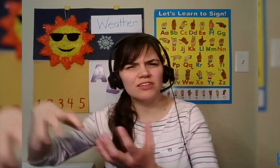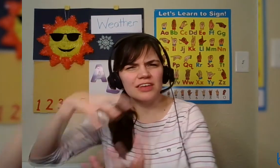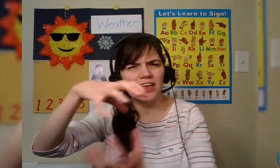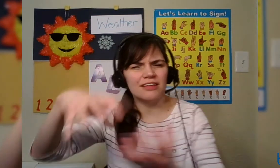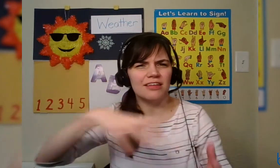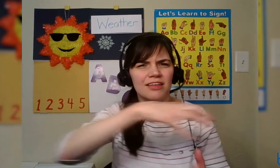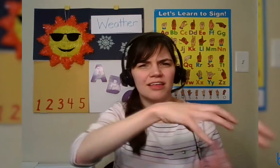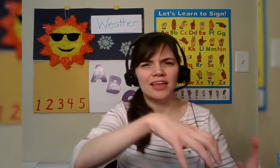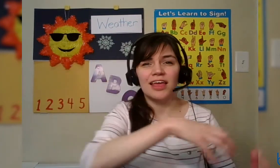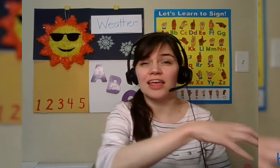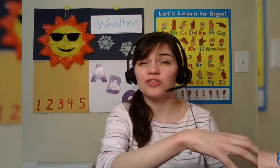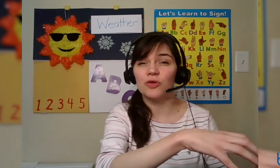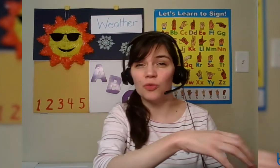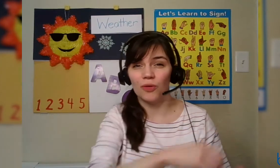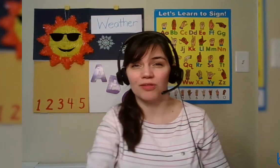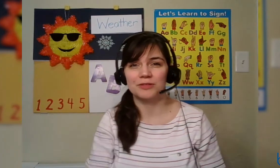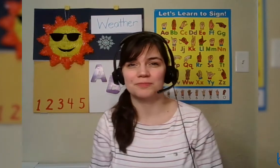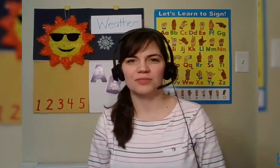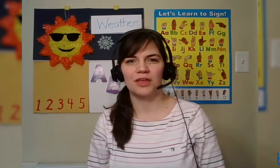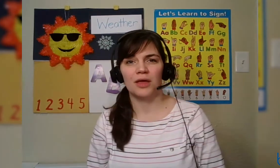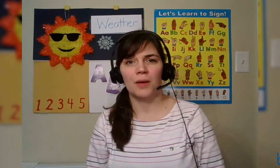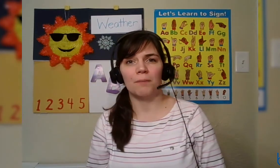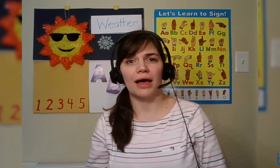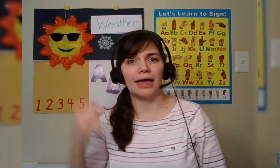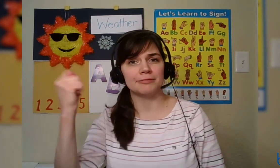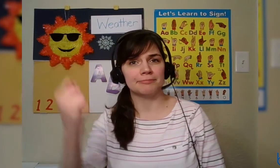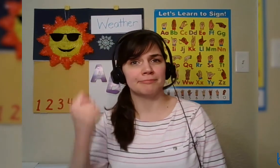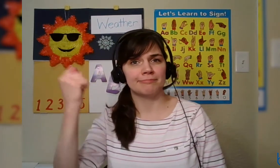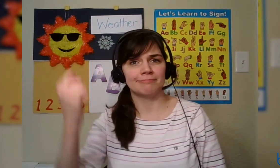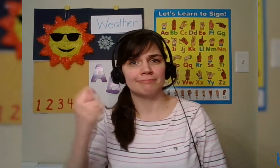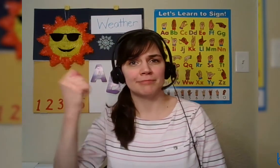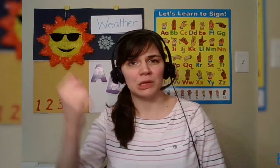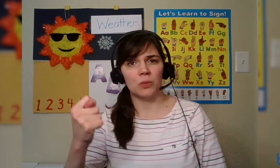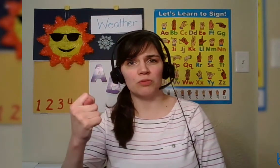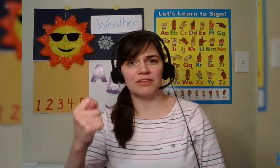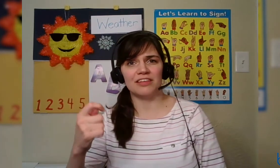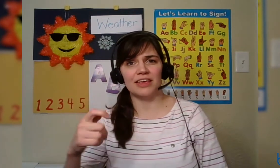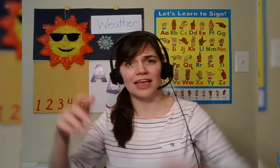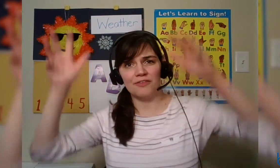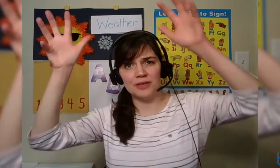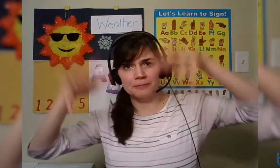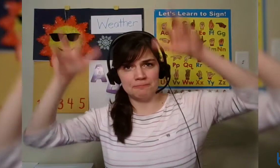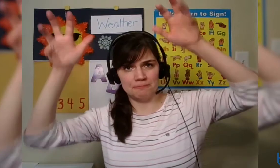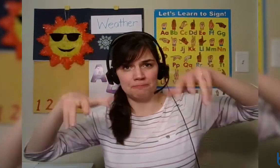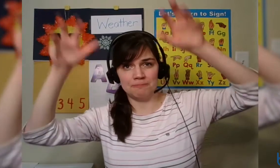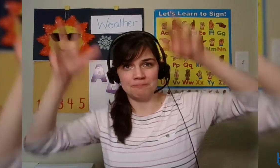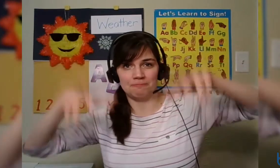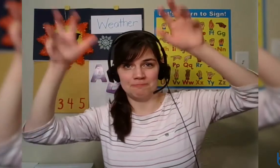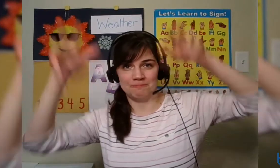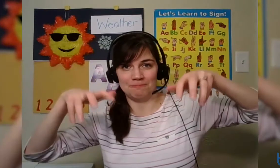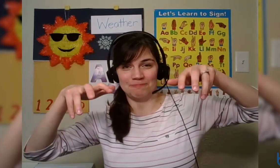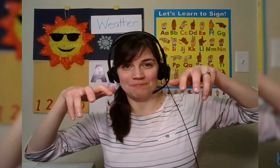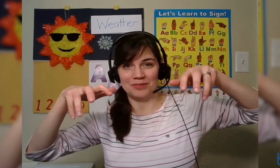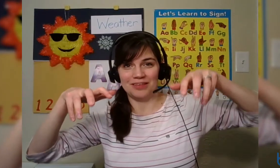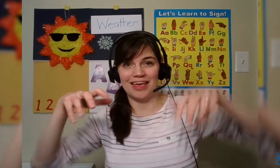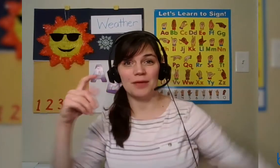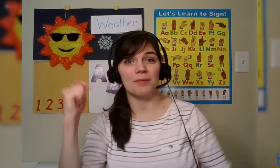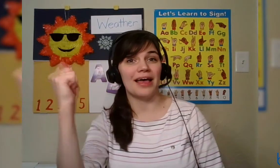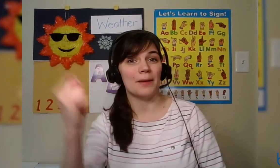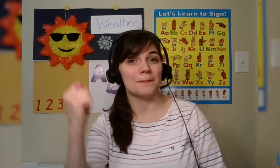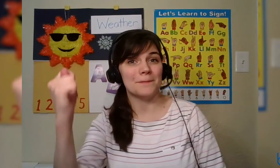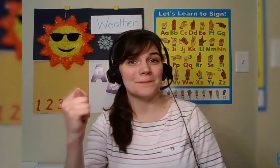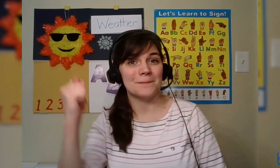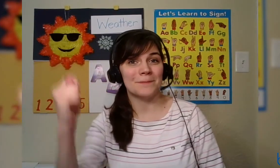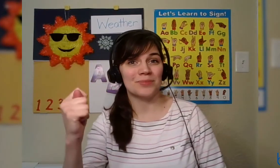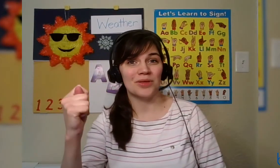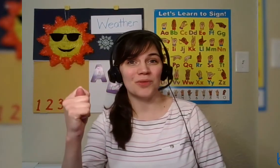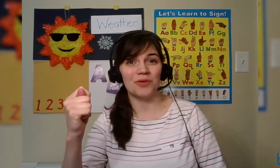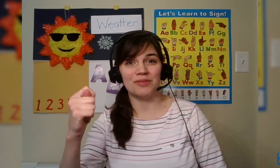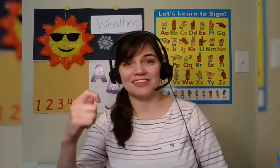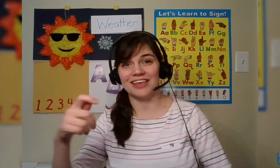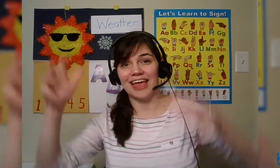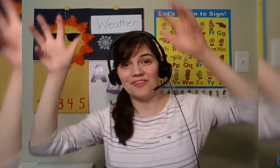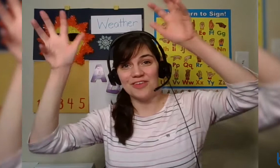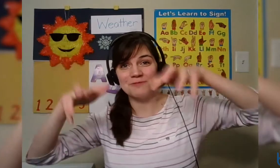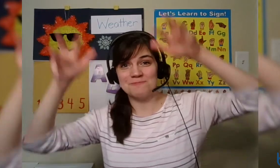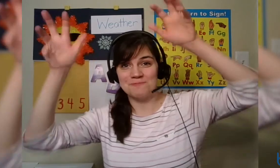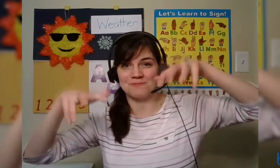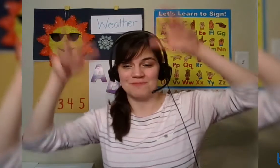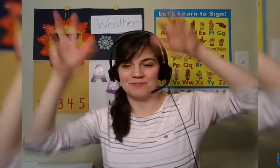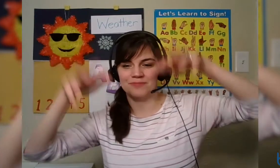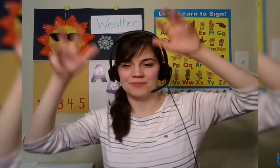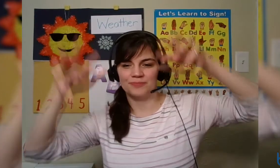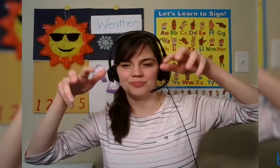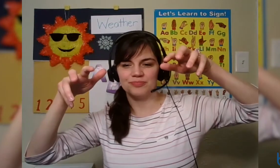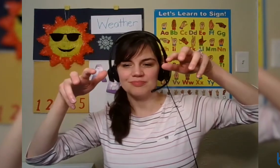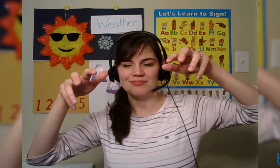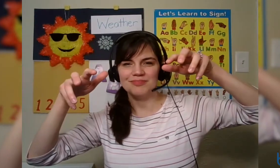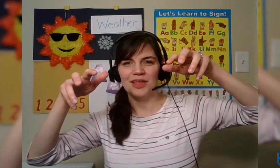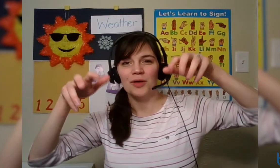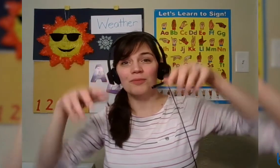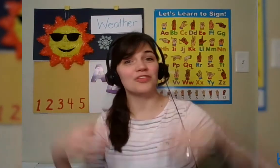to get *sign* and cool. By *sign* we'll be seeing heavy *sign*. Okay, by *sign* we'll be seeing heavy. But